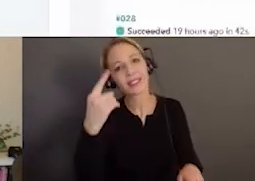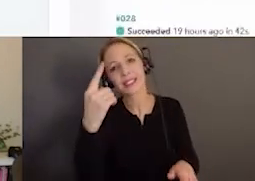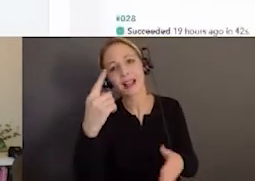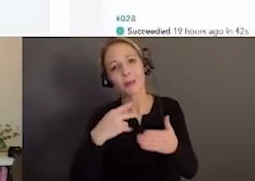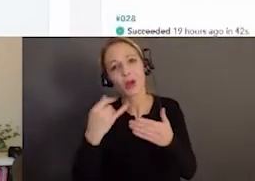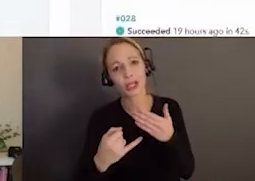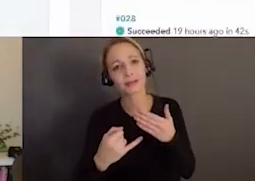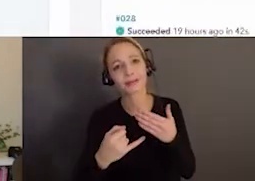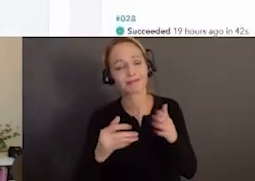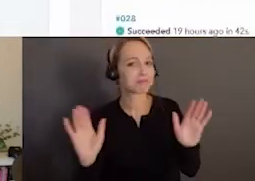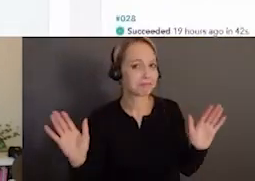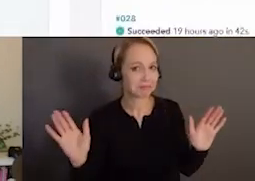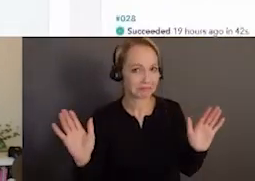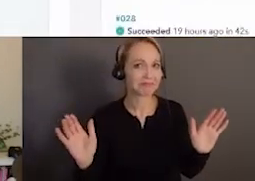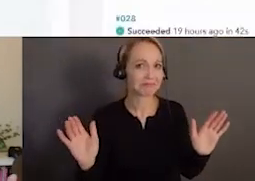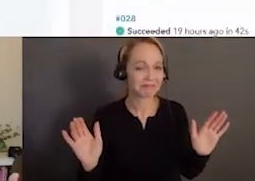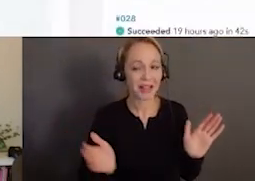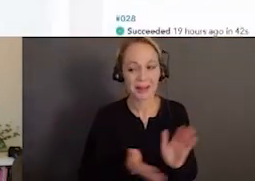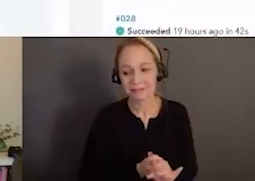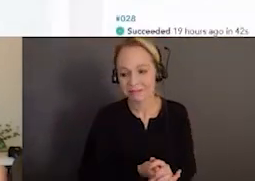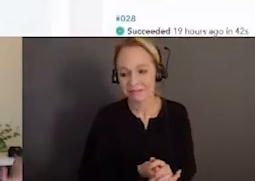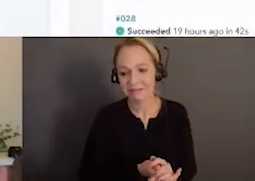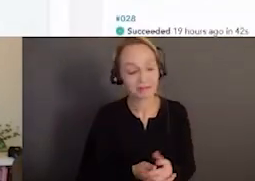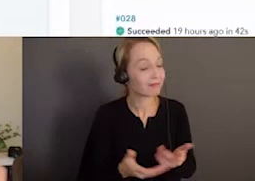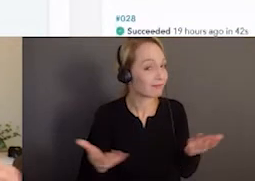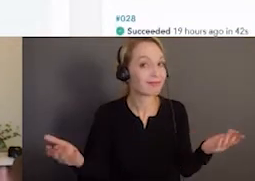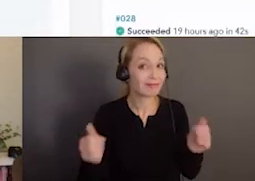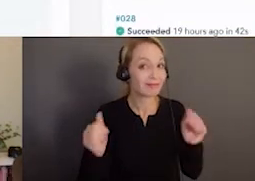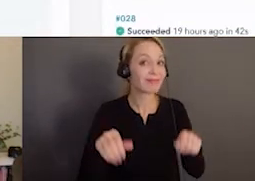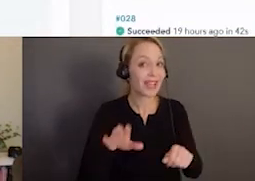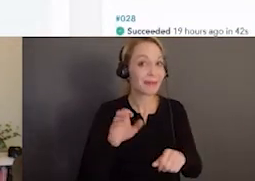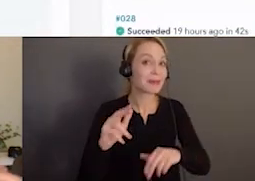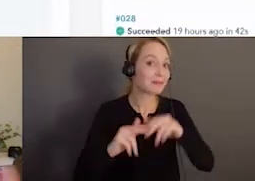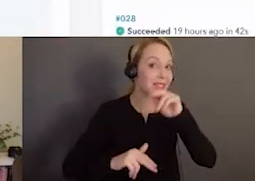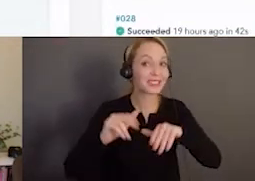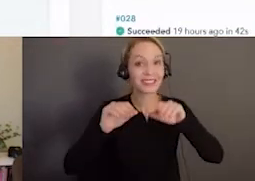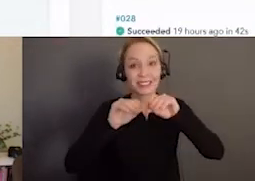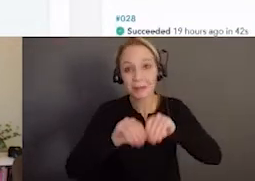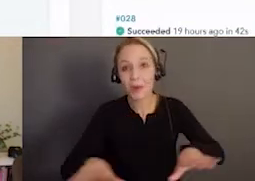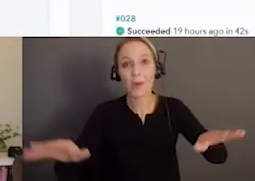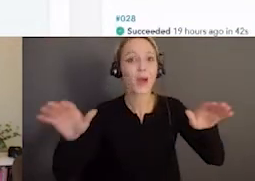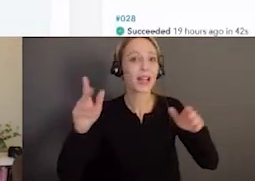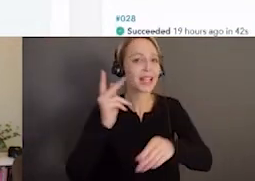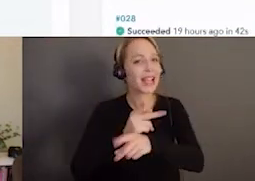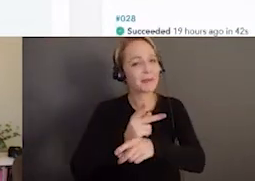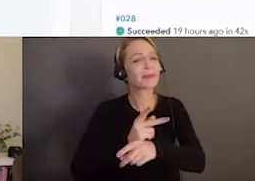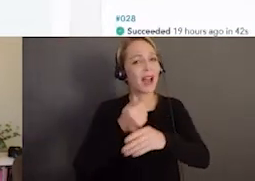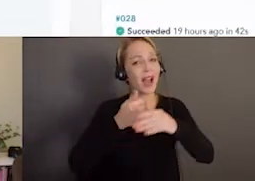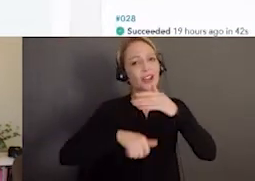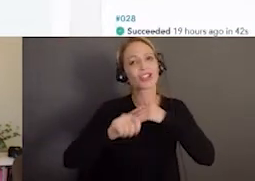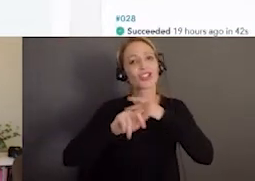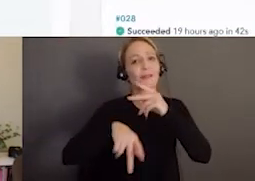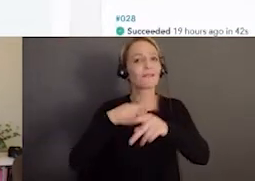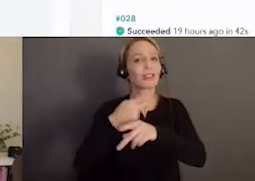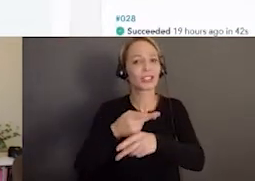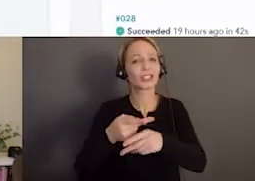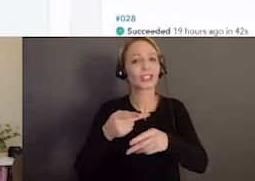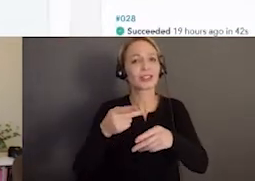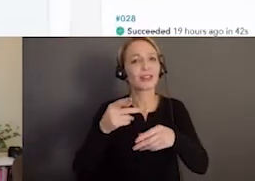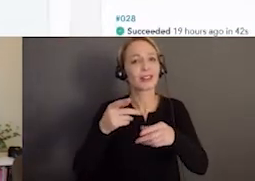AND CAN BE BUILT AND DEPLOYED AND KEPT UNDER VERGING